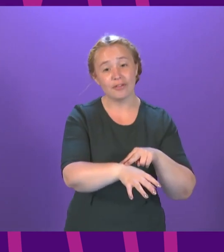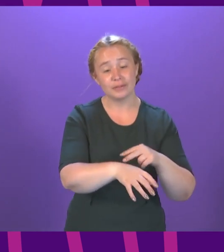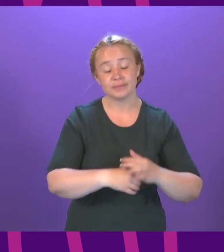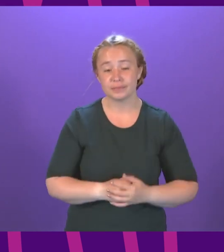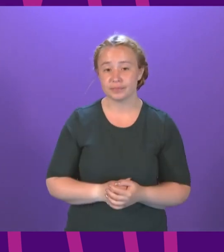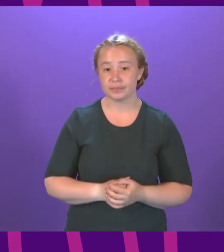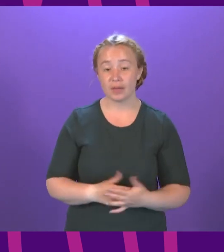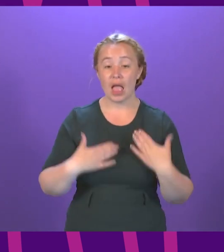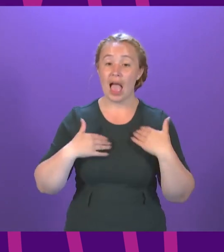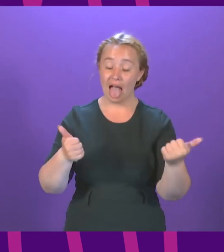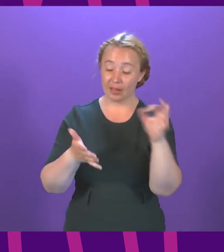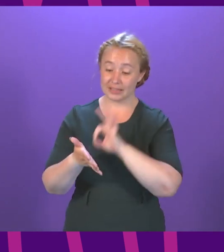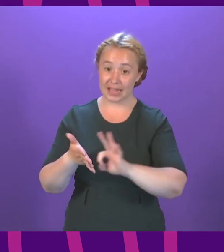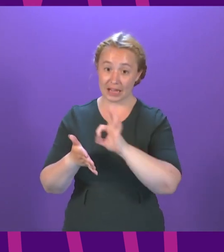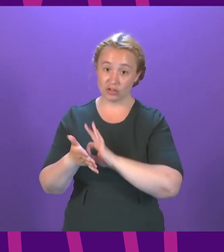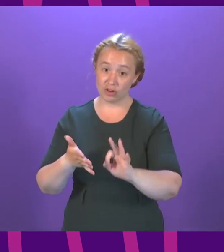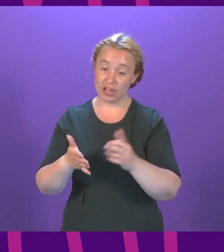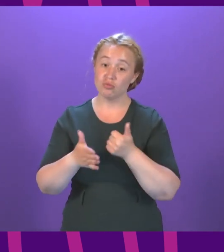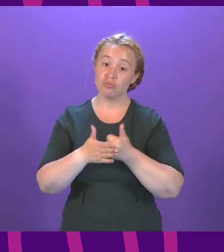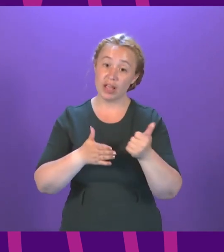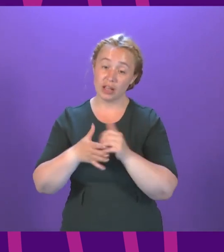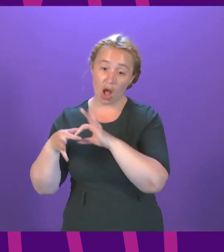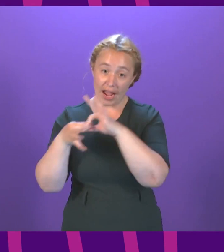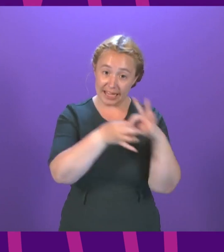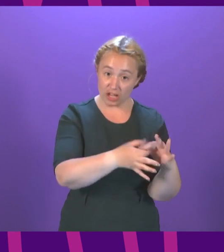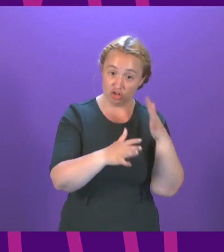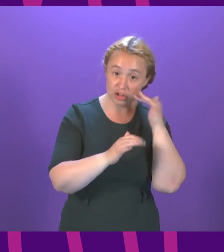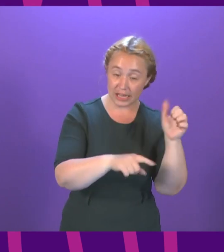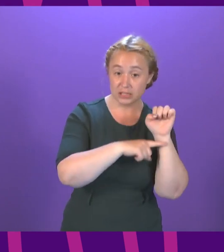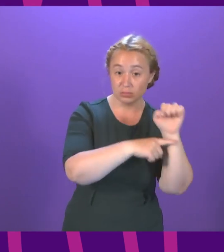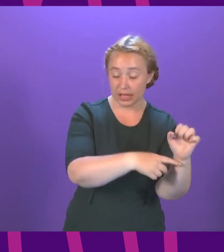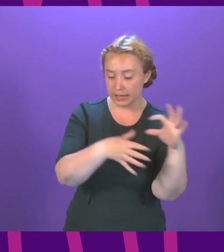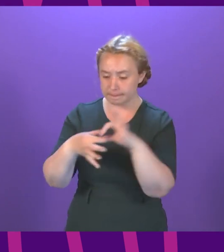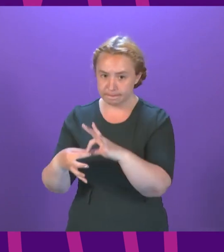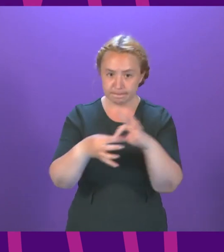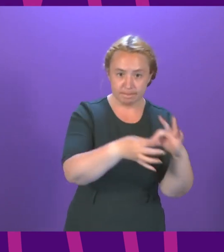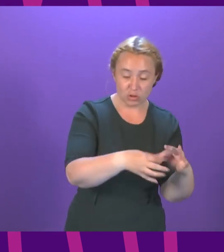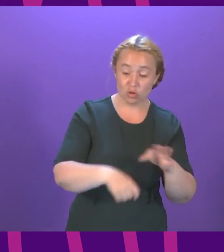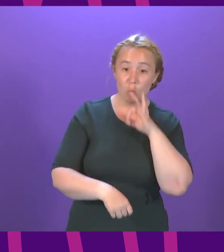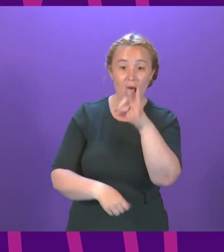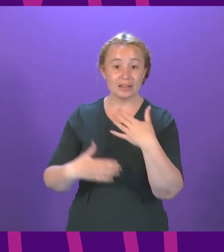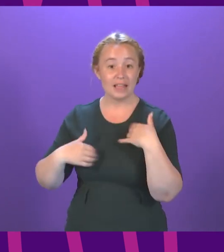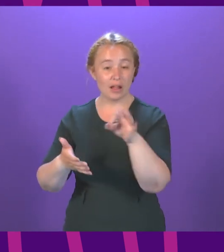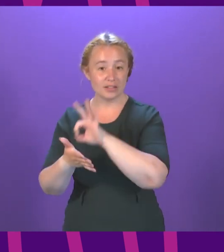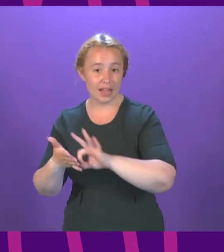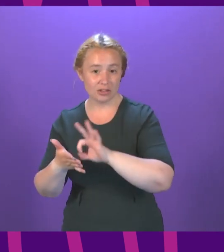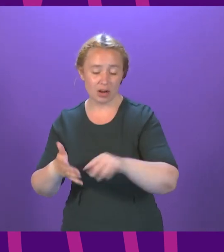The health secretary engages with test and protect and I will ask him again to consider the points that have been made to see what more we can do to provide